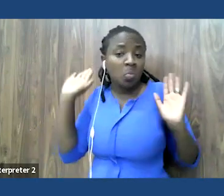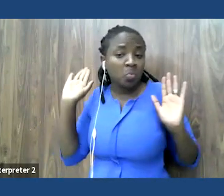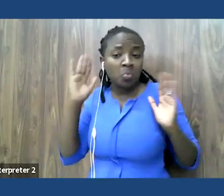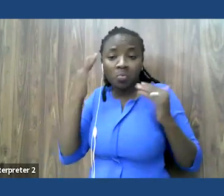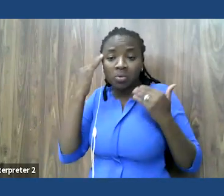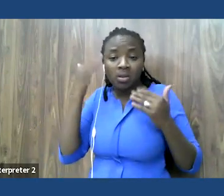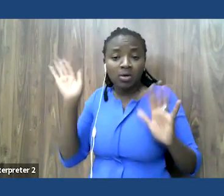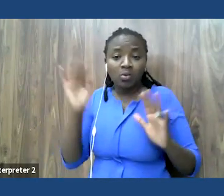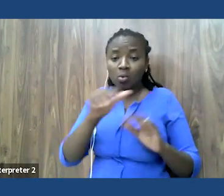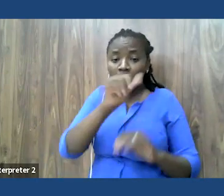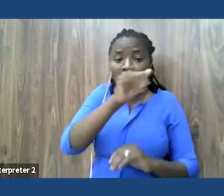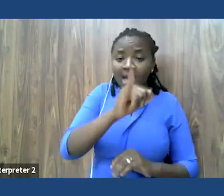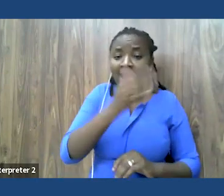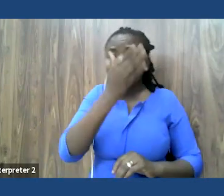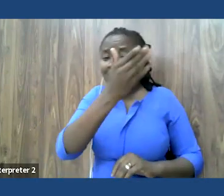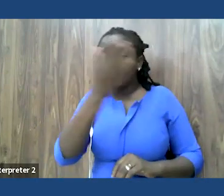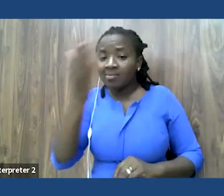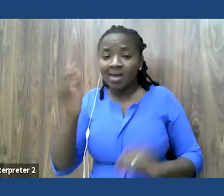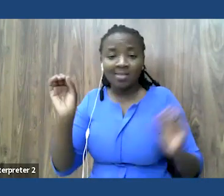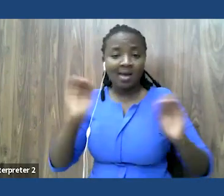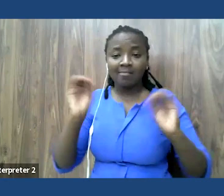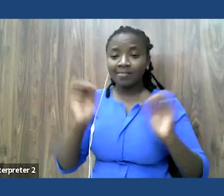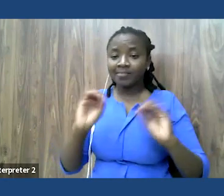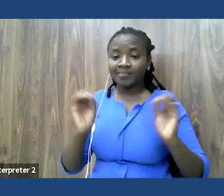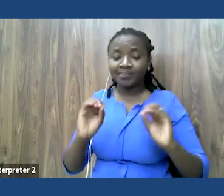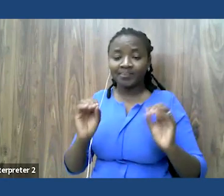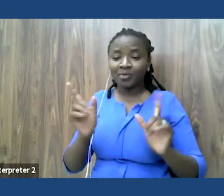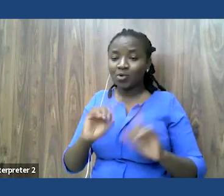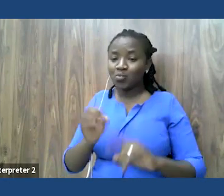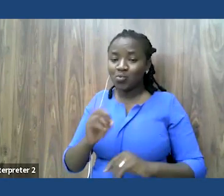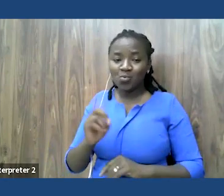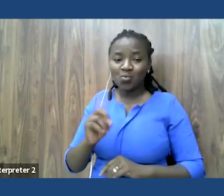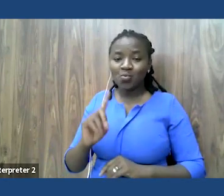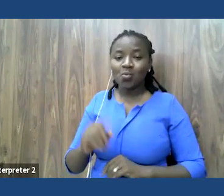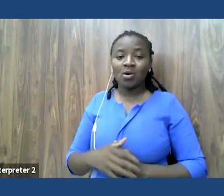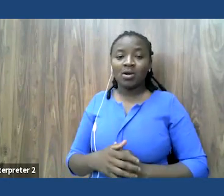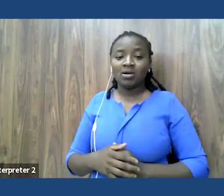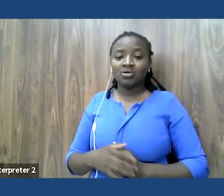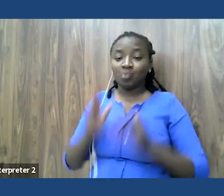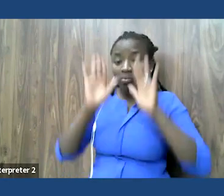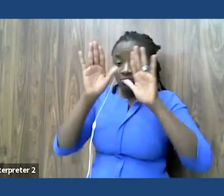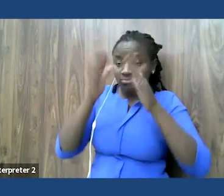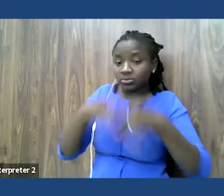So we need to give this allowance of education to be able to be part of society.